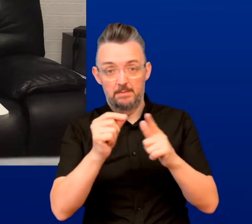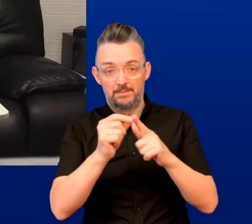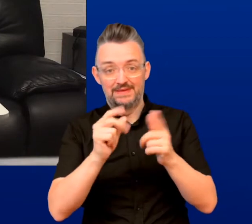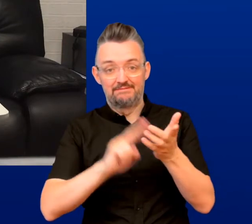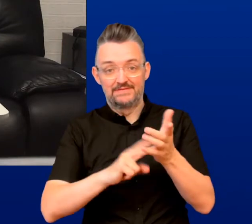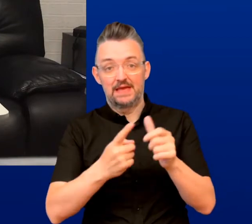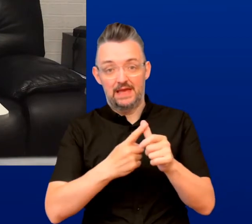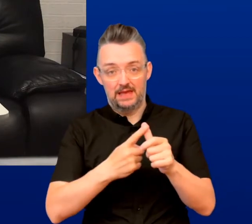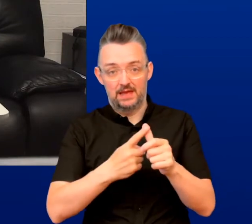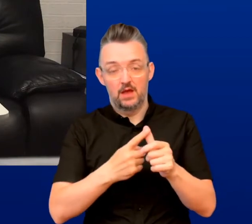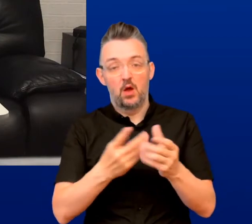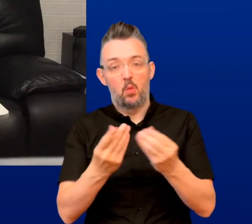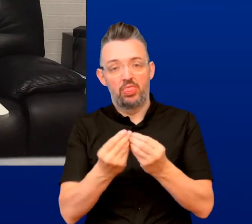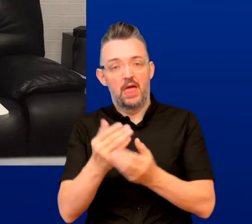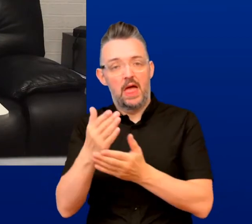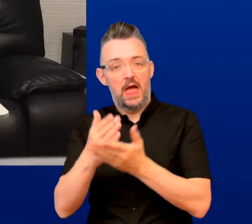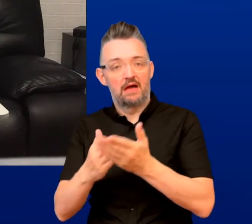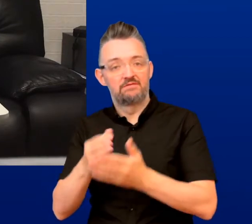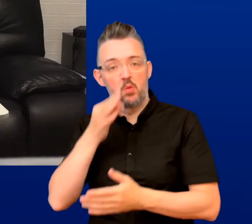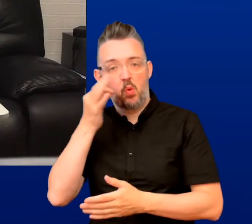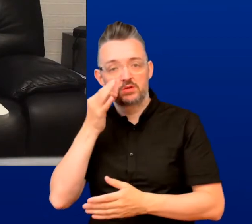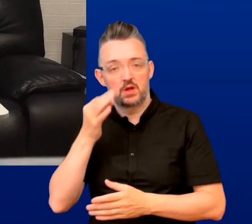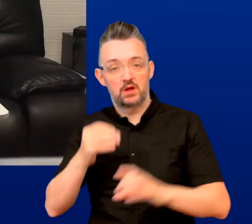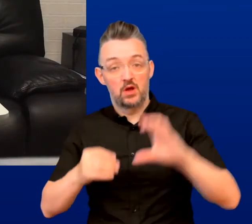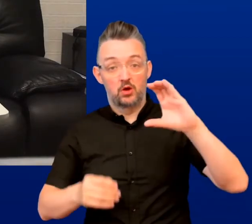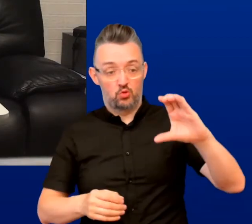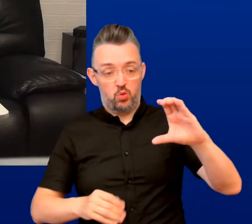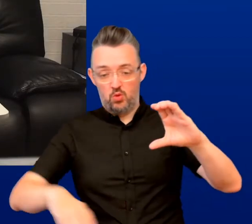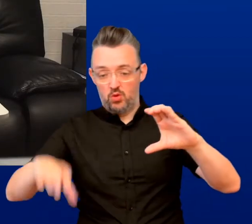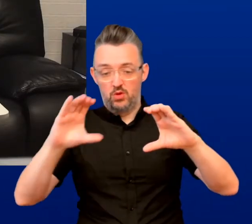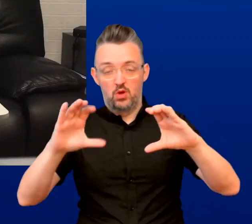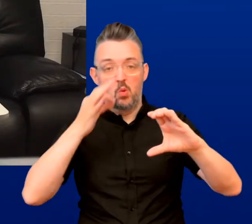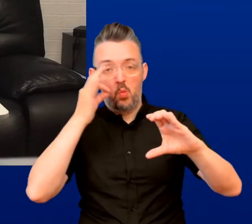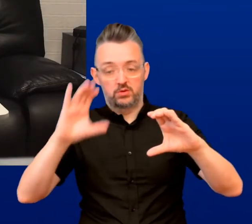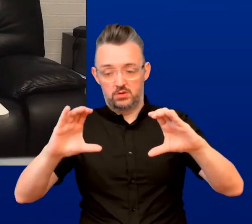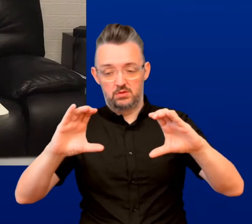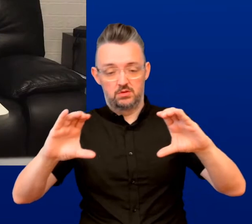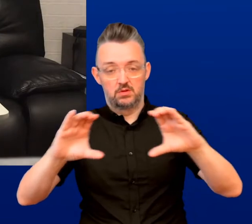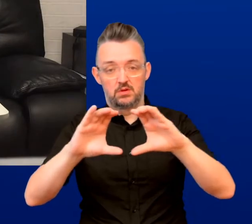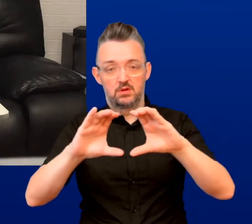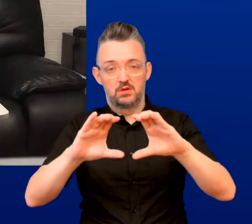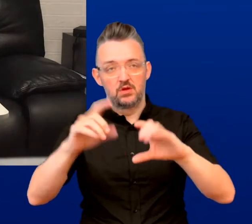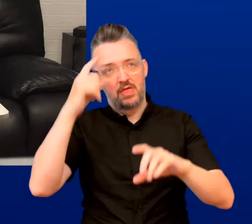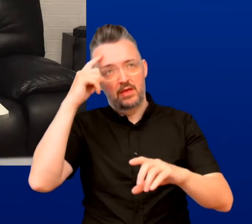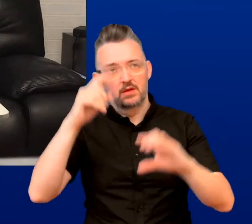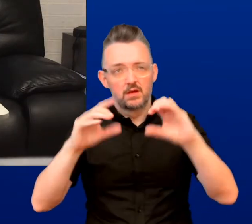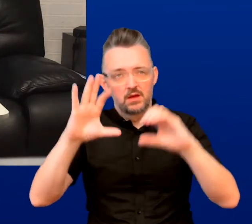and half water. It's as simple as that. No fancy recipe is just half and half.